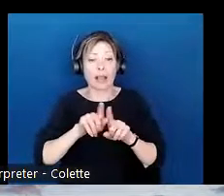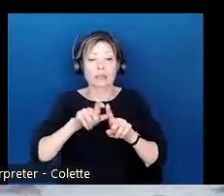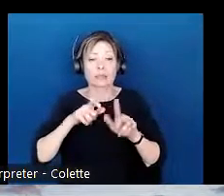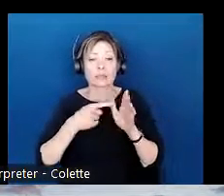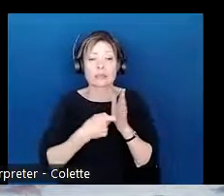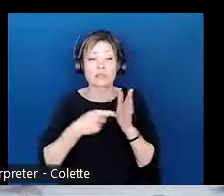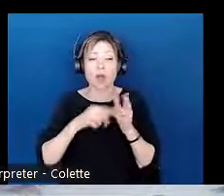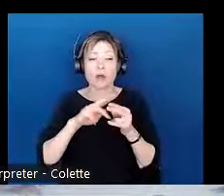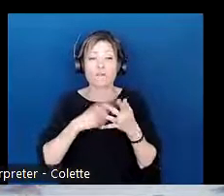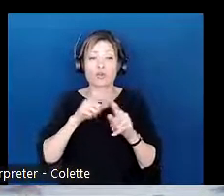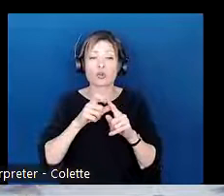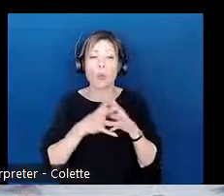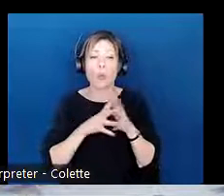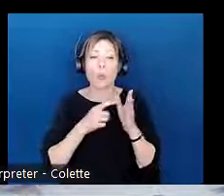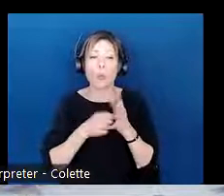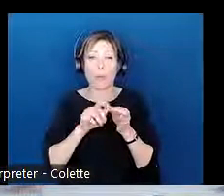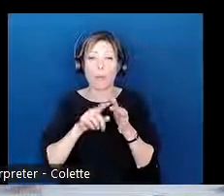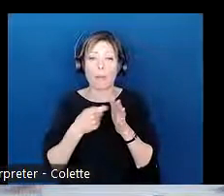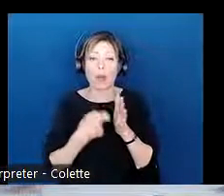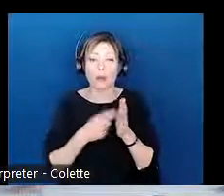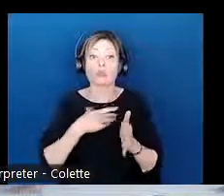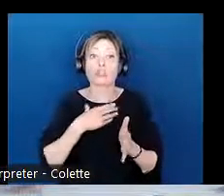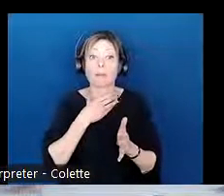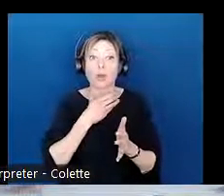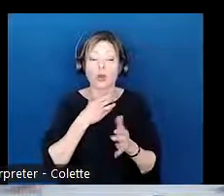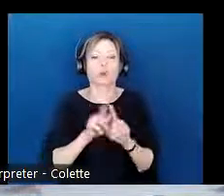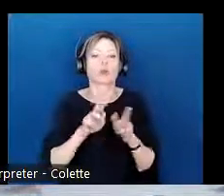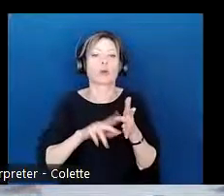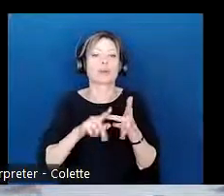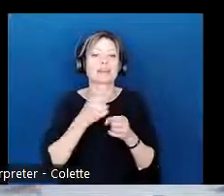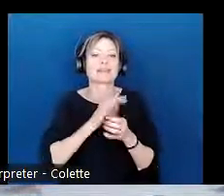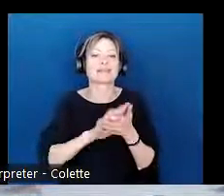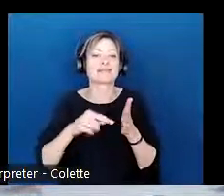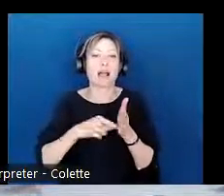a ground nesting bird which they both really rely on the characteristic plant species that